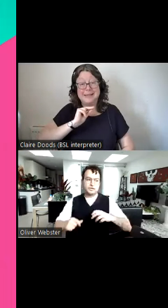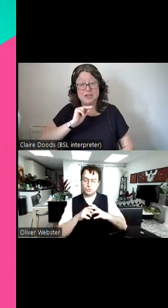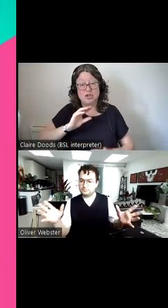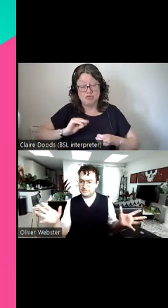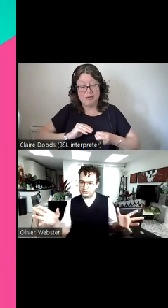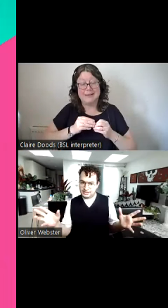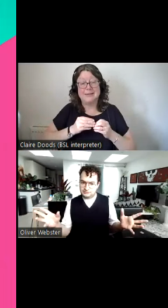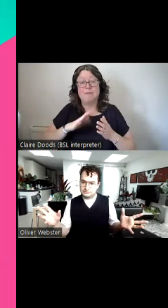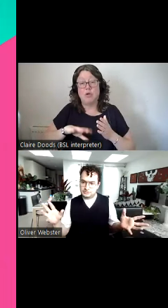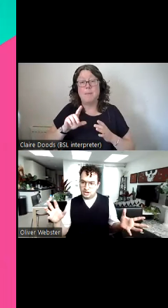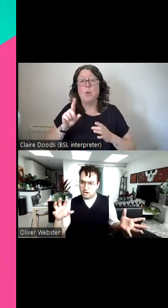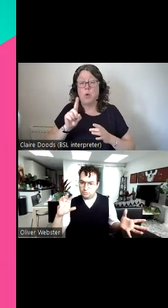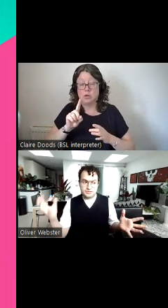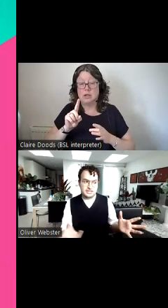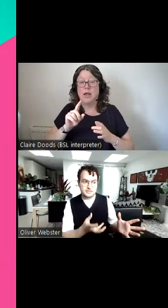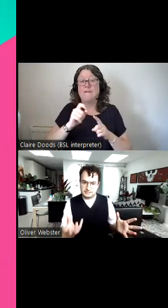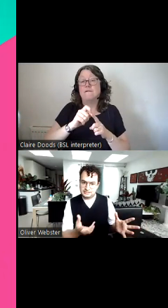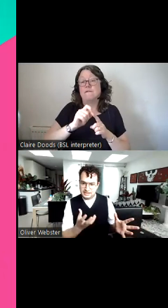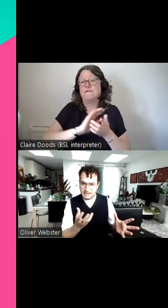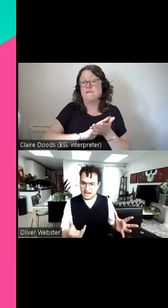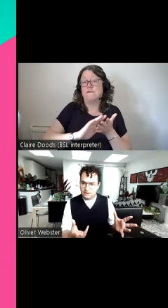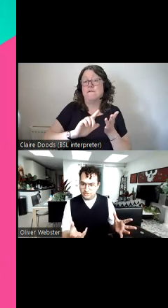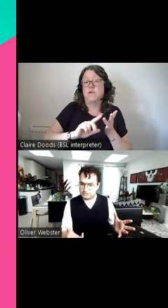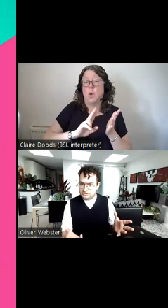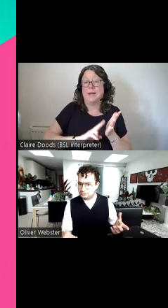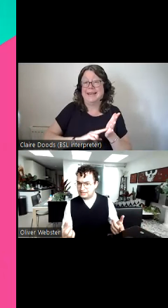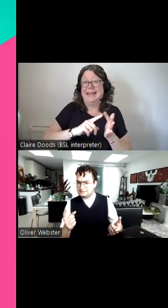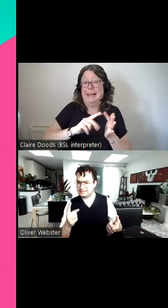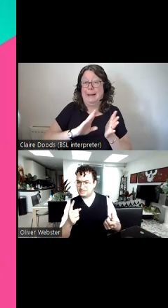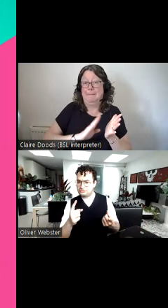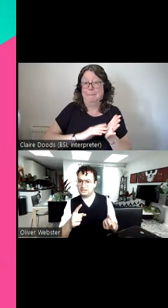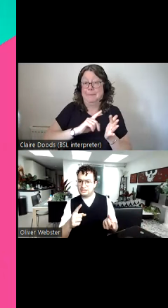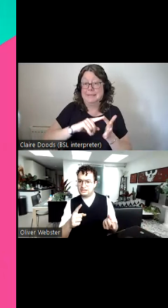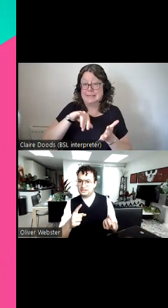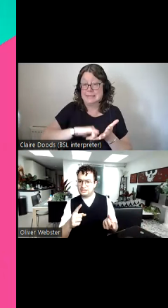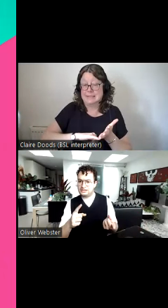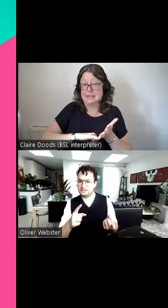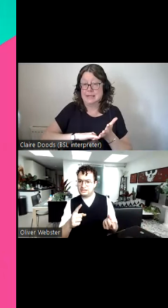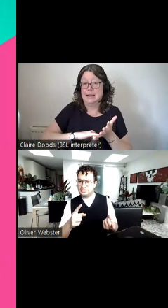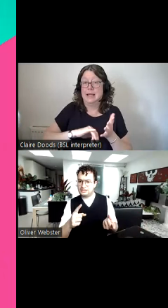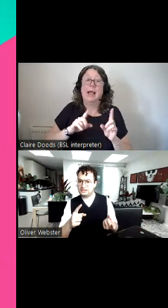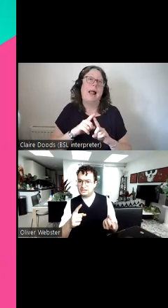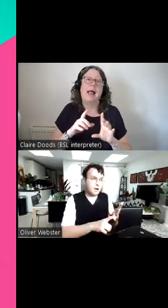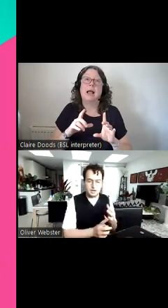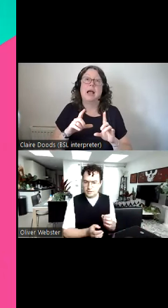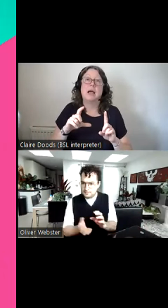All speech sounds are within this area. That's sounds like d, u,